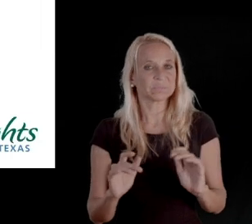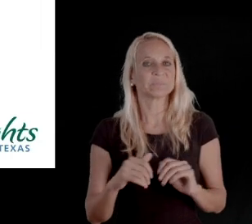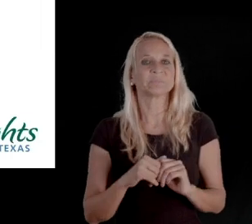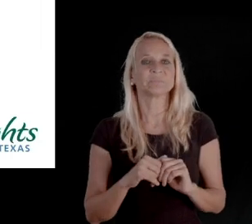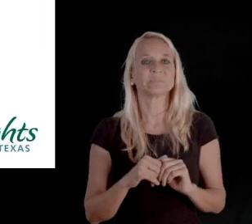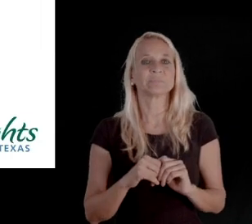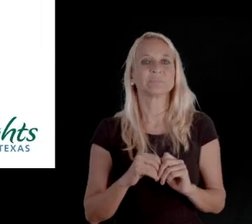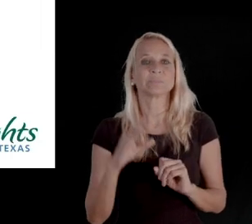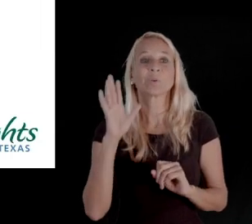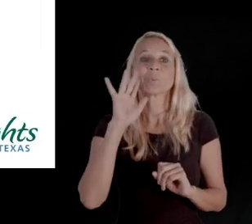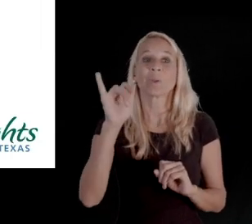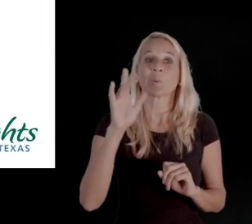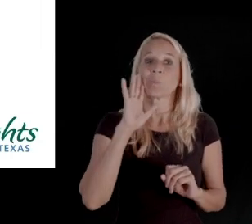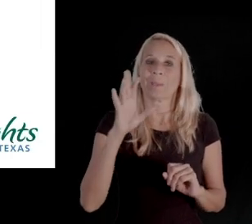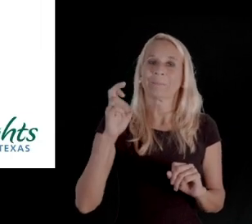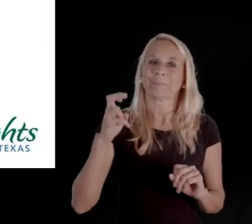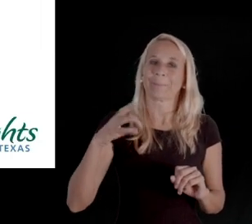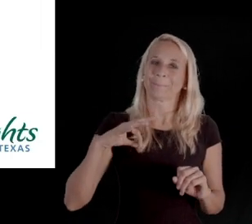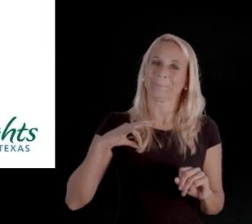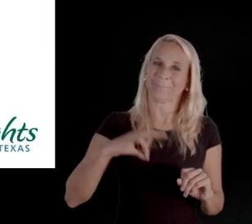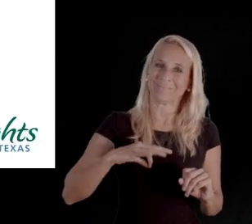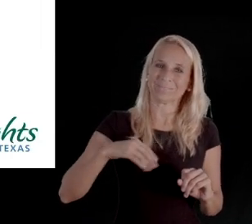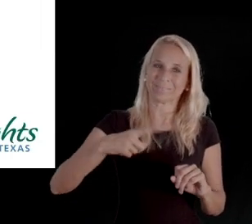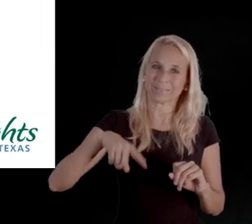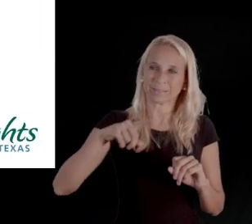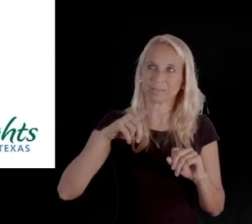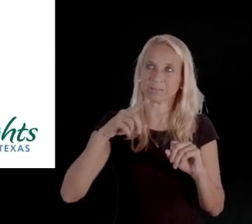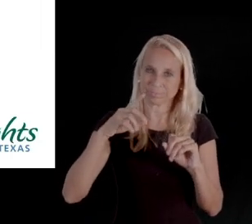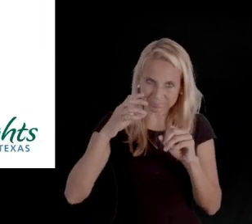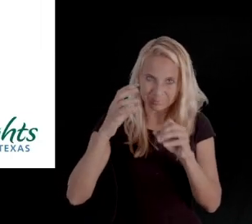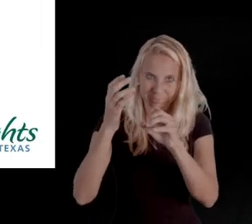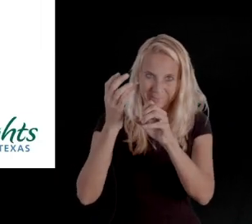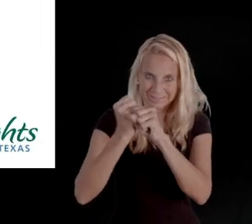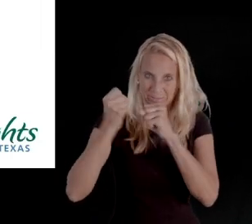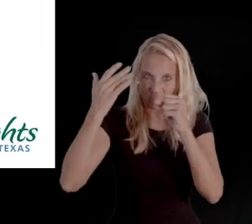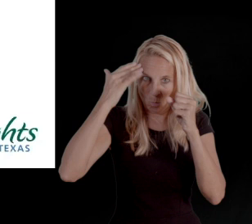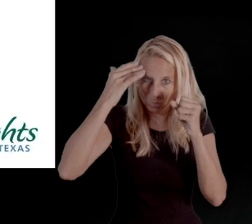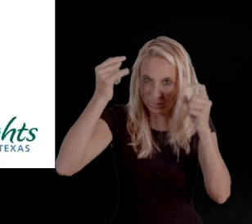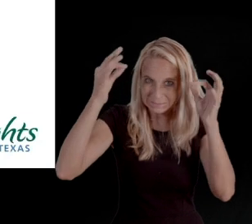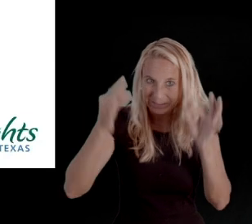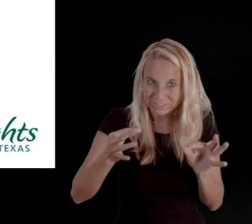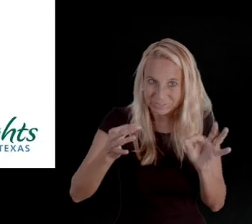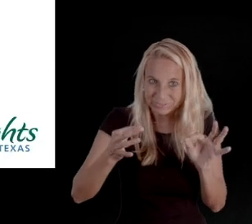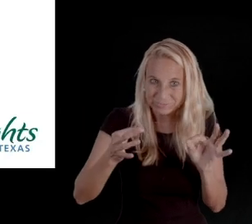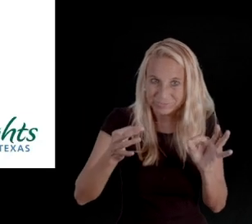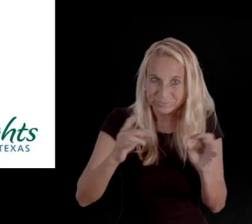It would be of course in beneficial to get a decision, but it wasn't necessarily a detriment to say like,